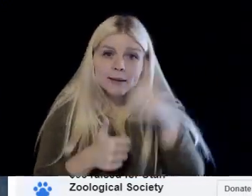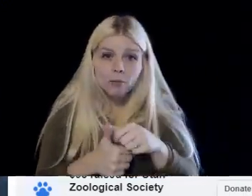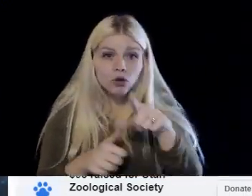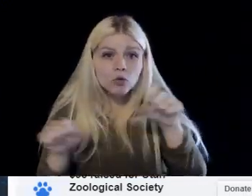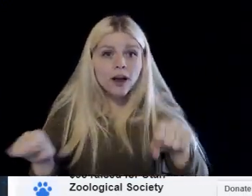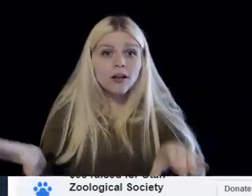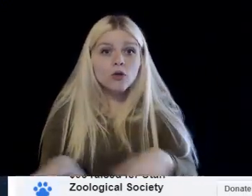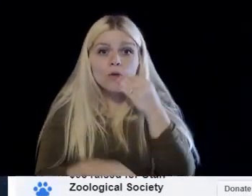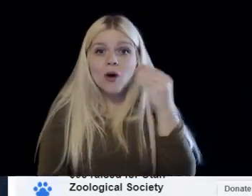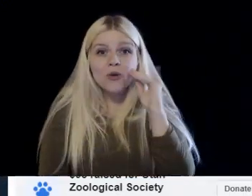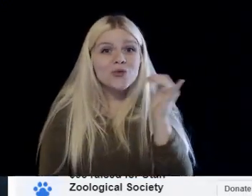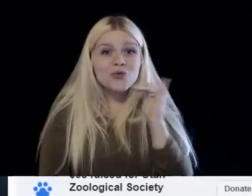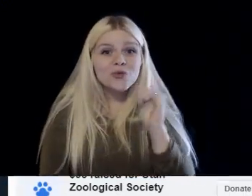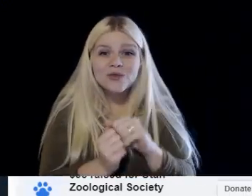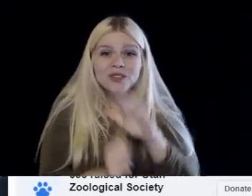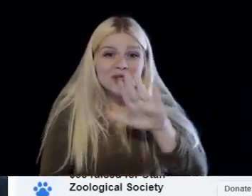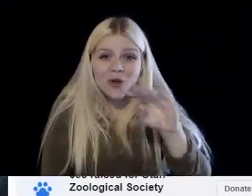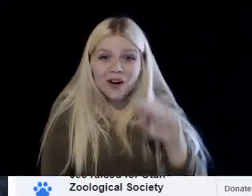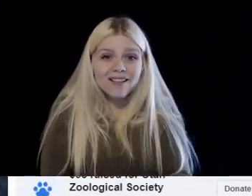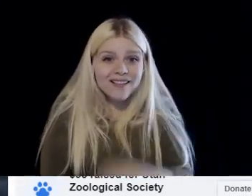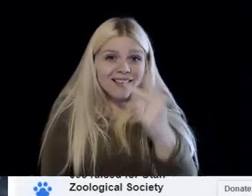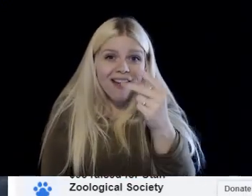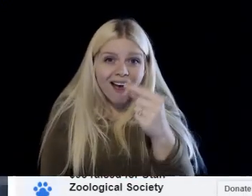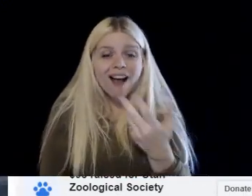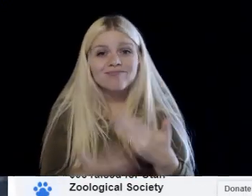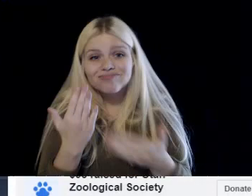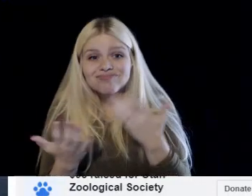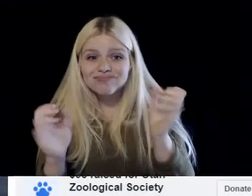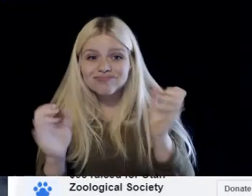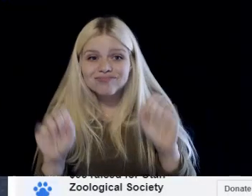Now this one's got one of those bowls kind of frozen right in it.